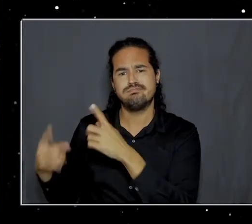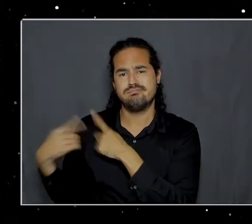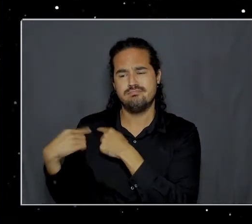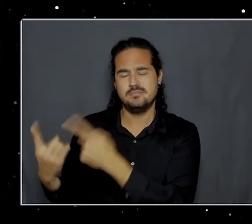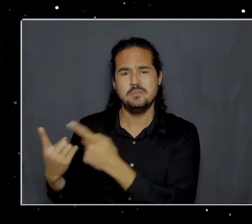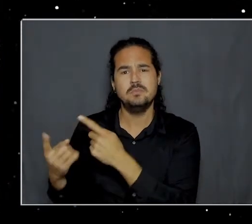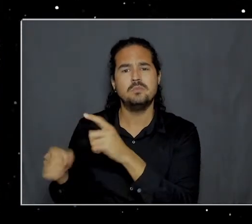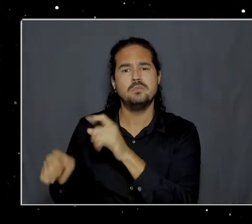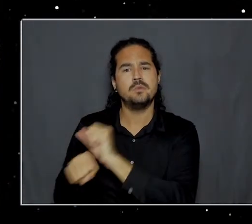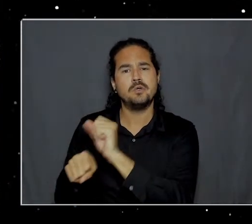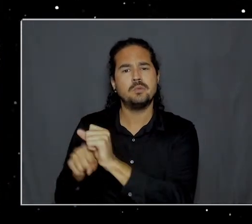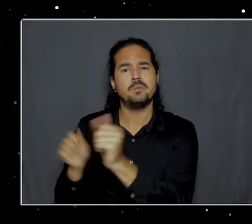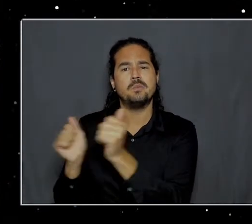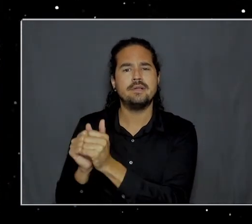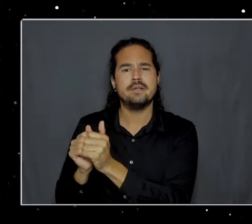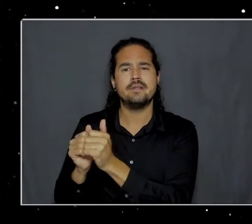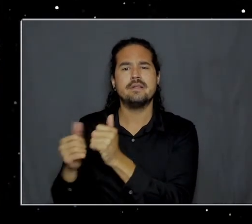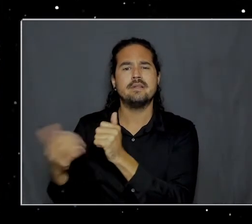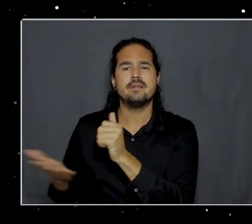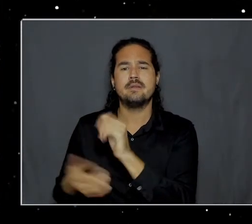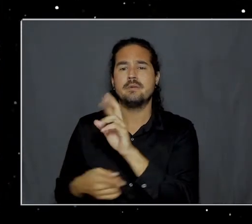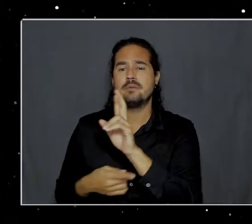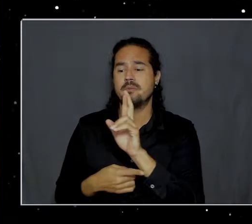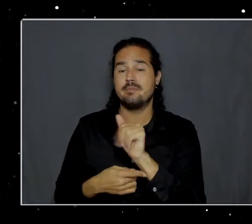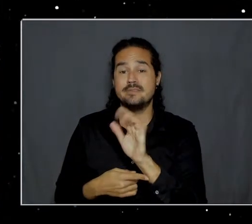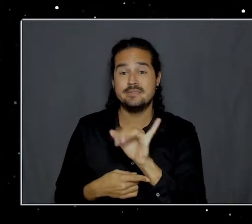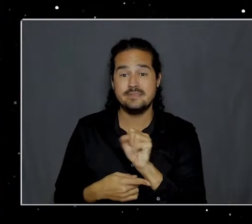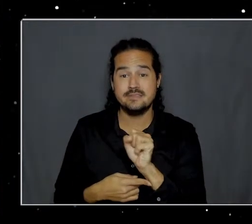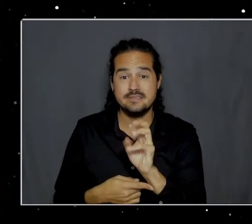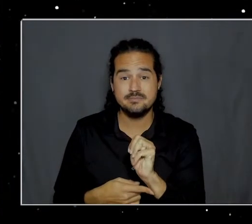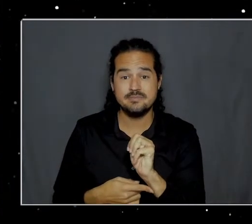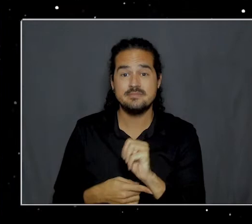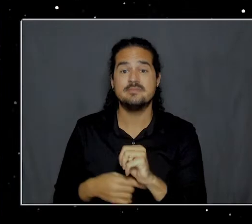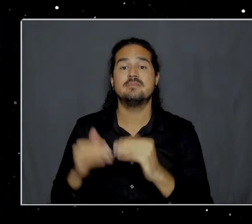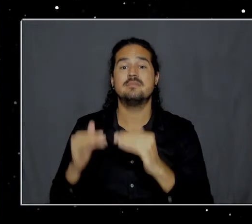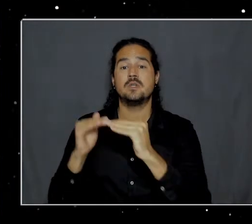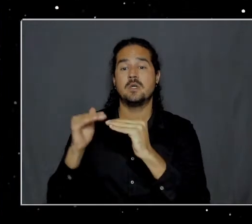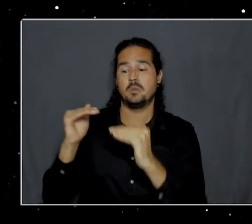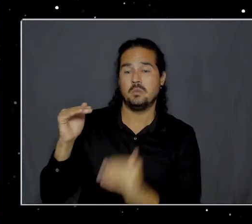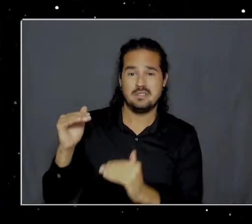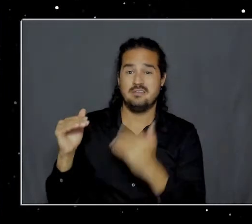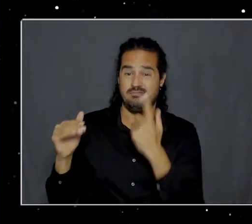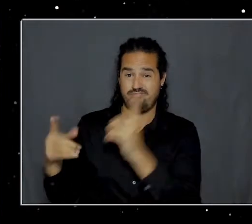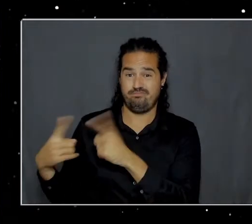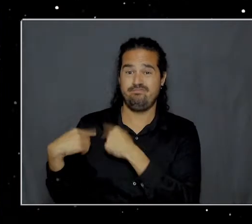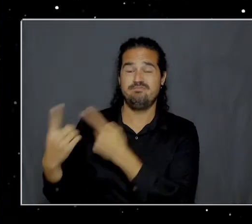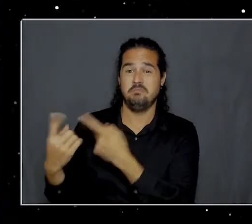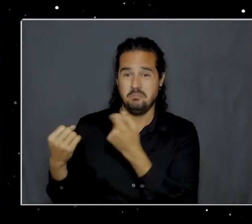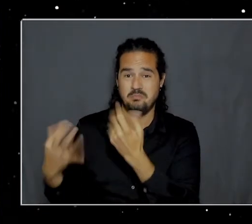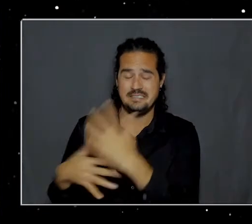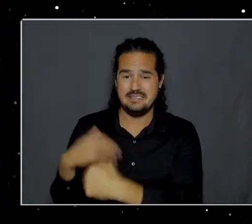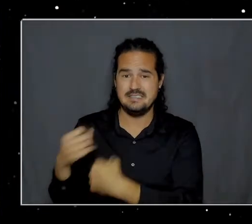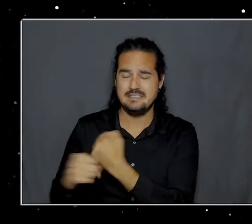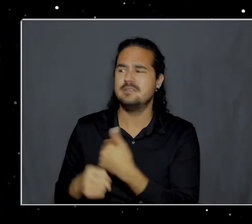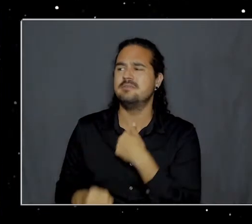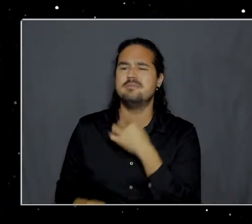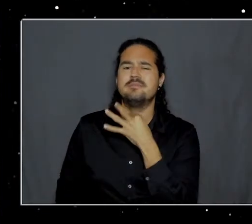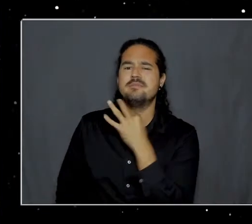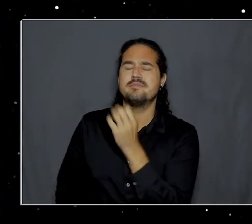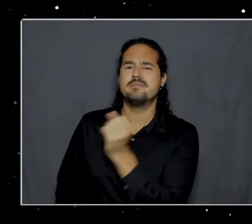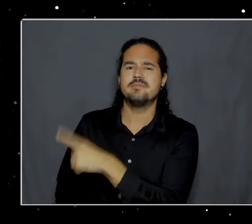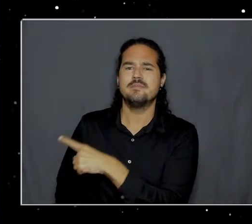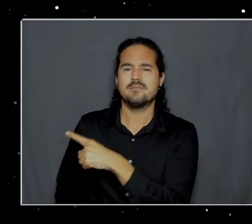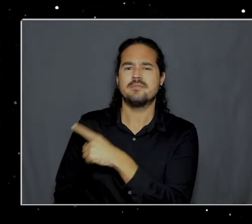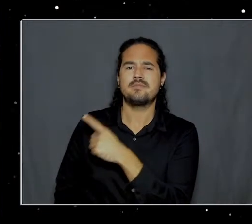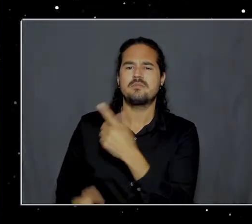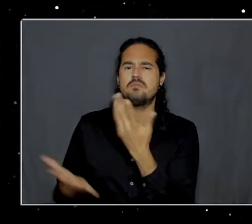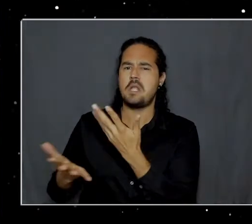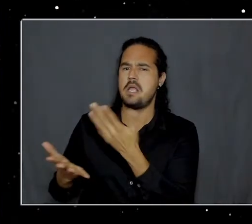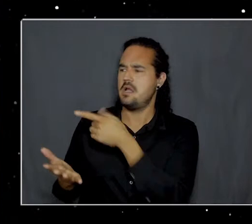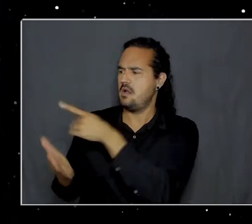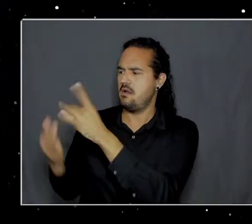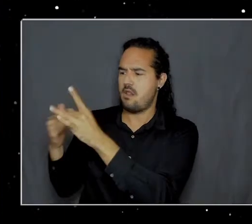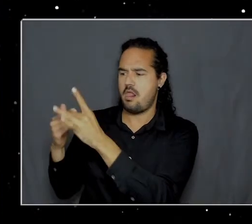THIS WORK RELATED TO RACISM AND